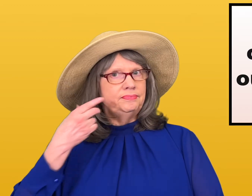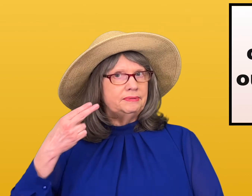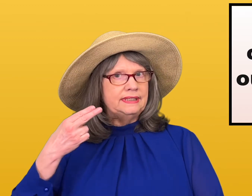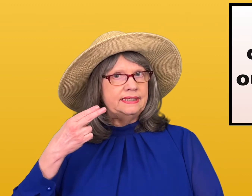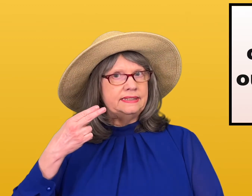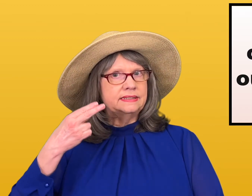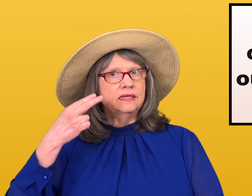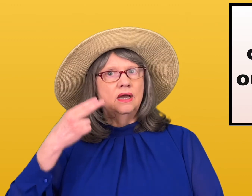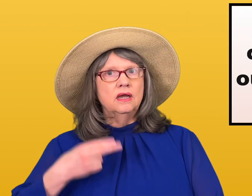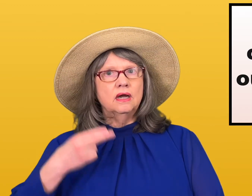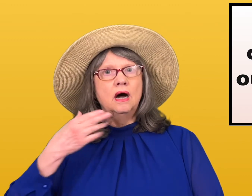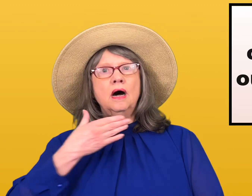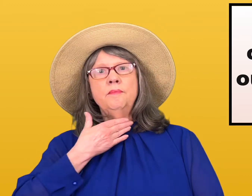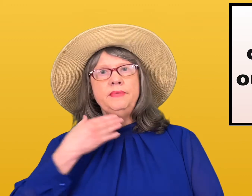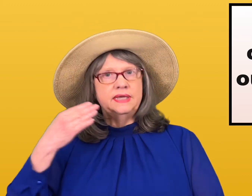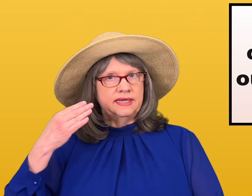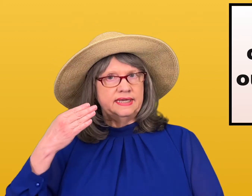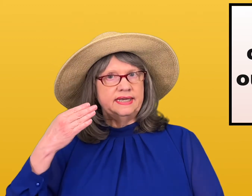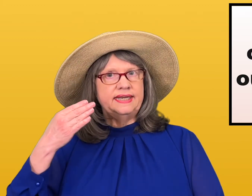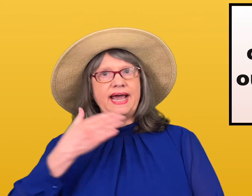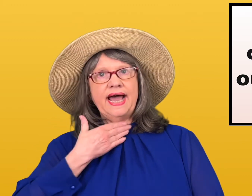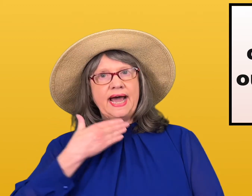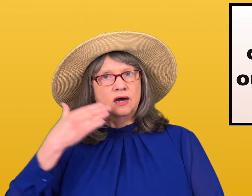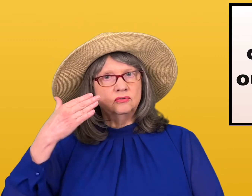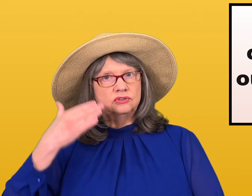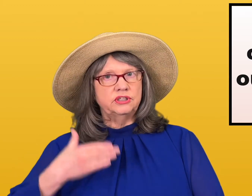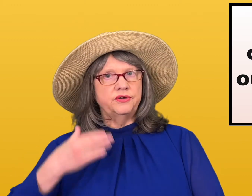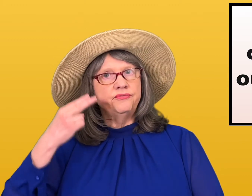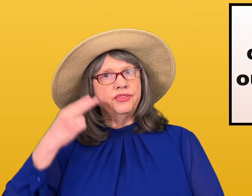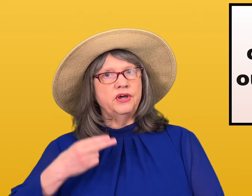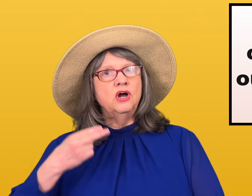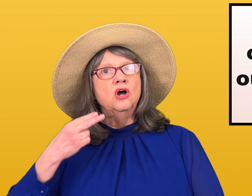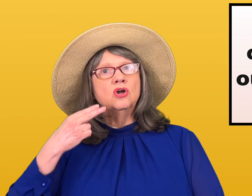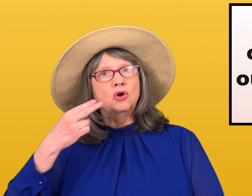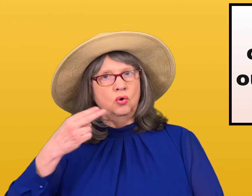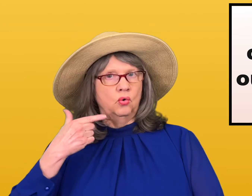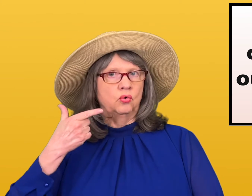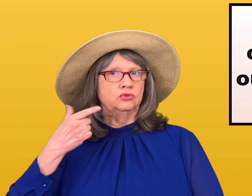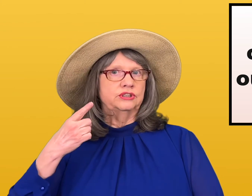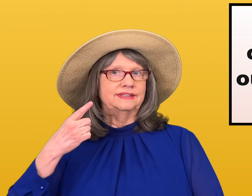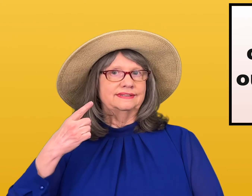Please come in out of the cold.